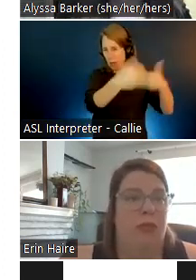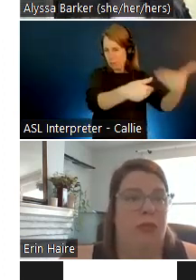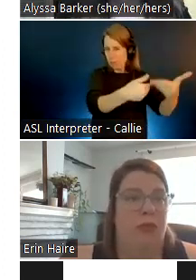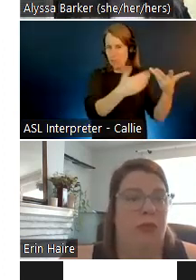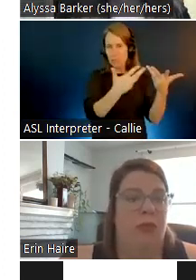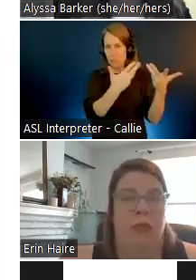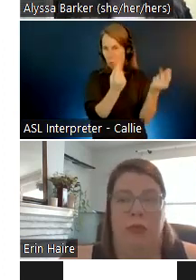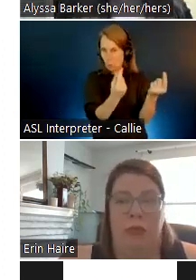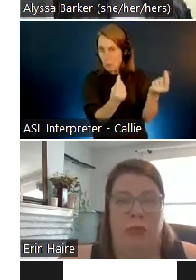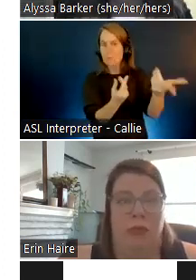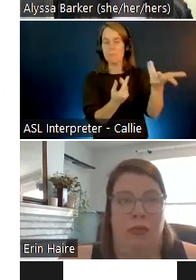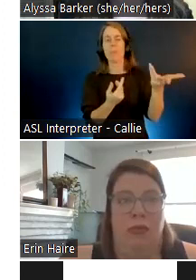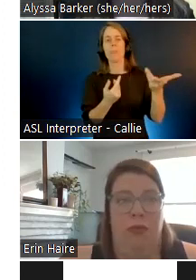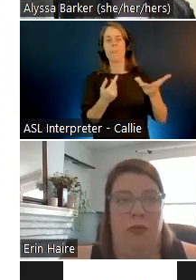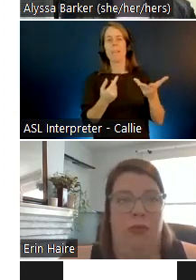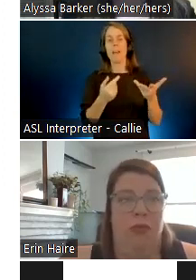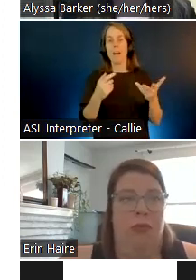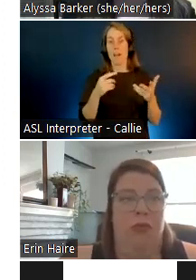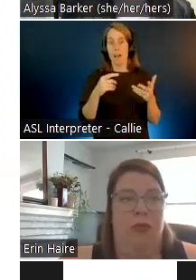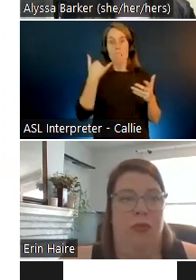this is our toll-free number if you'd like to get more information